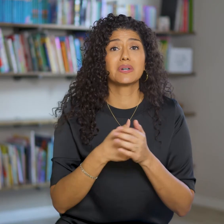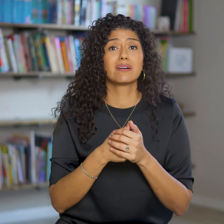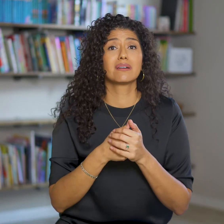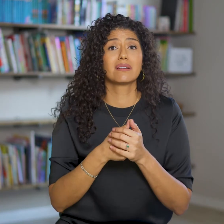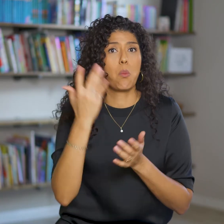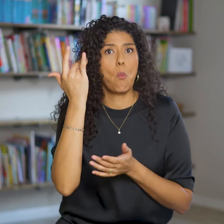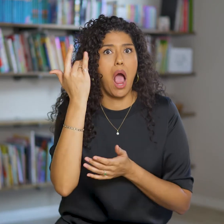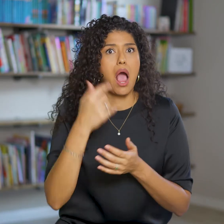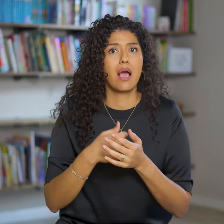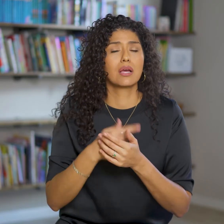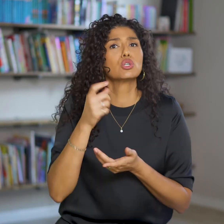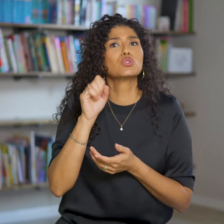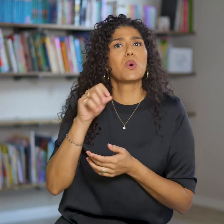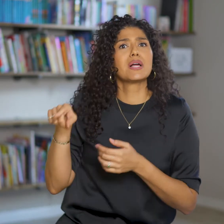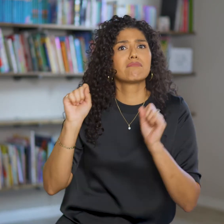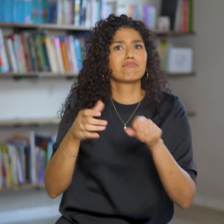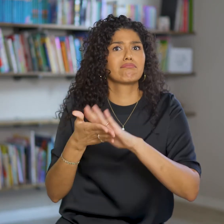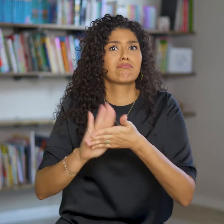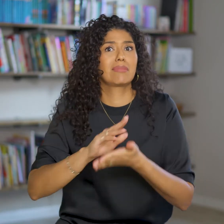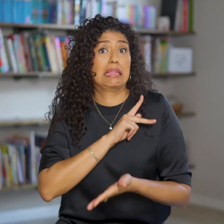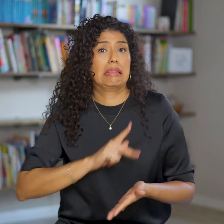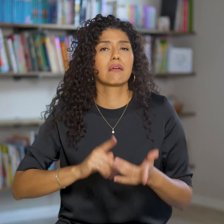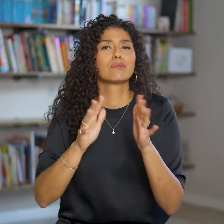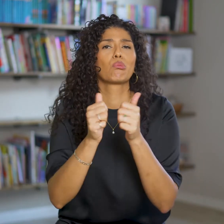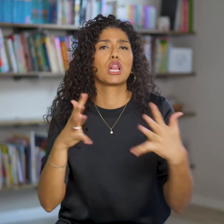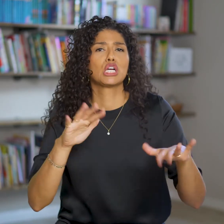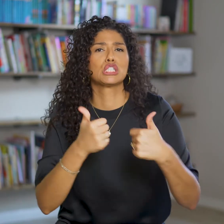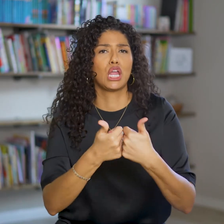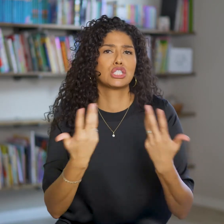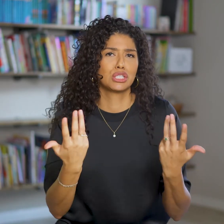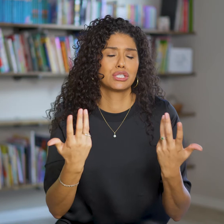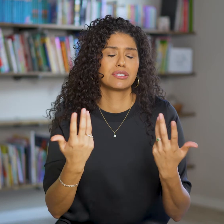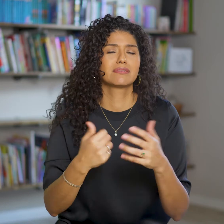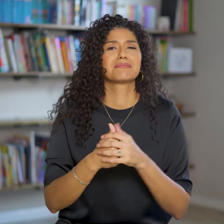so he could slide onto the throne unhindered.